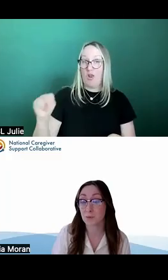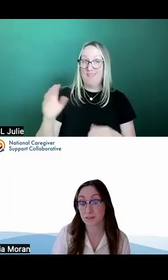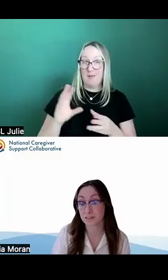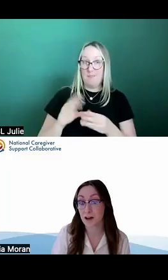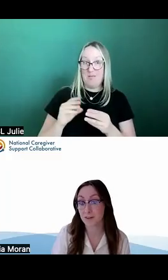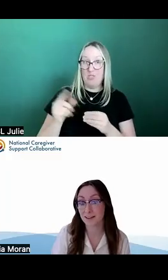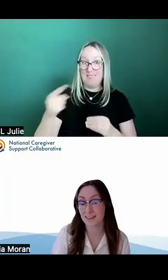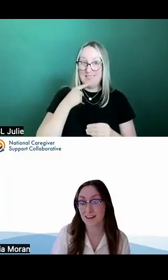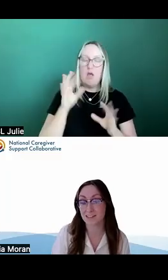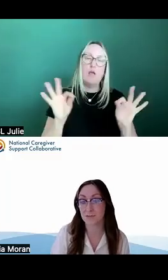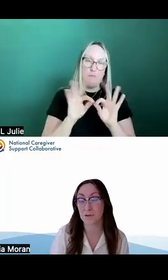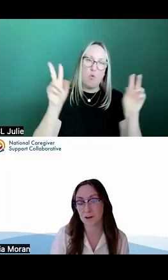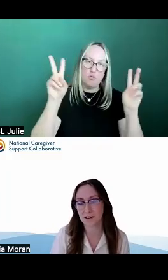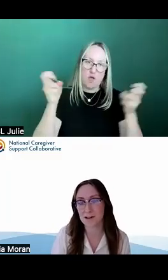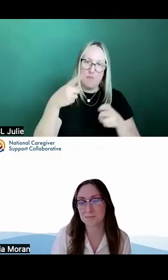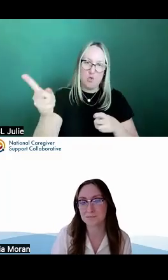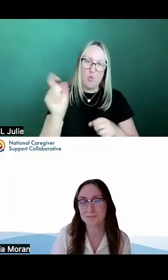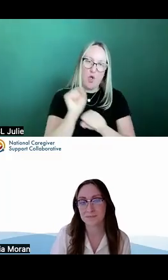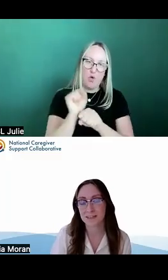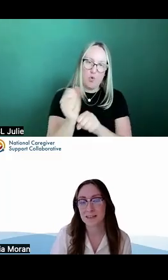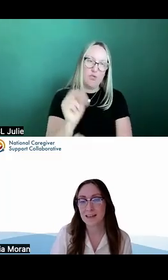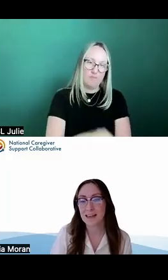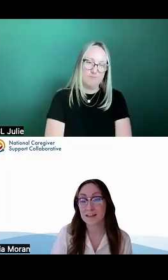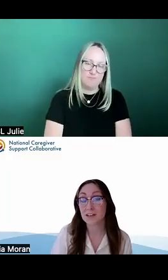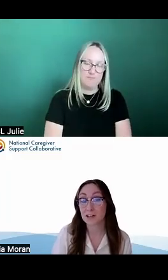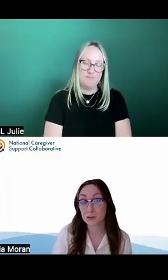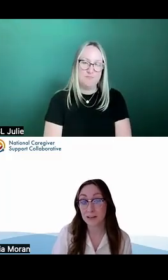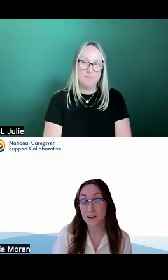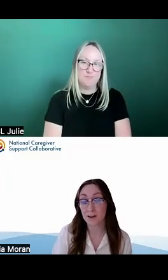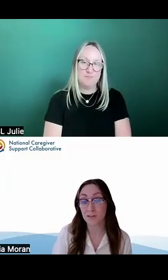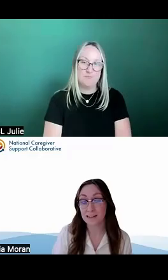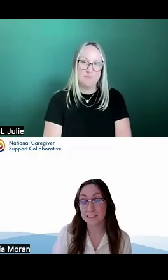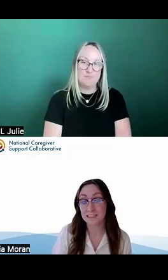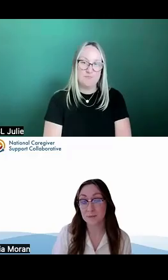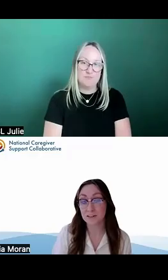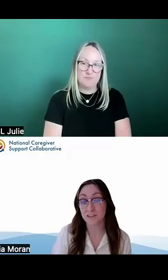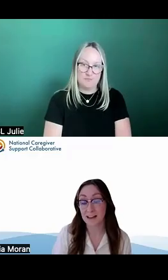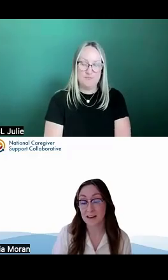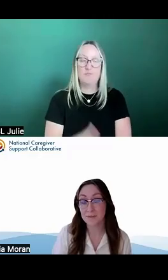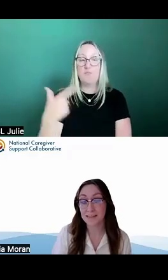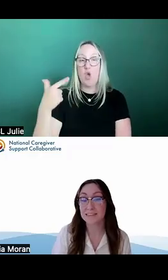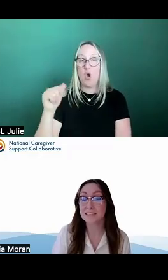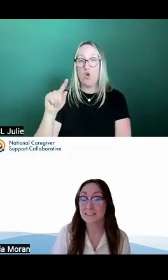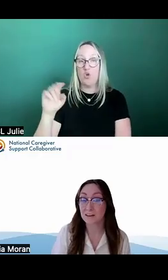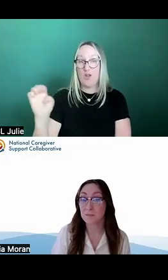important topic that you all are working on. And concluding our grantee speaker lineup is Sara